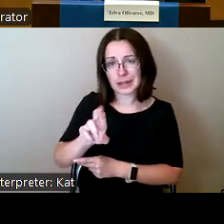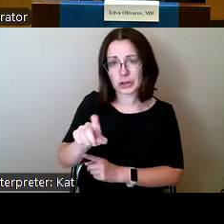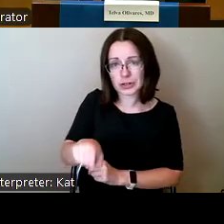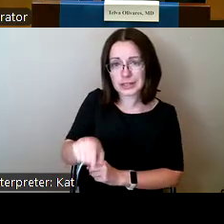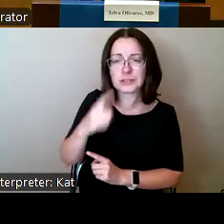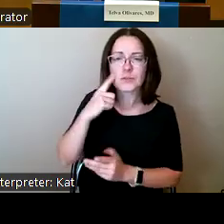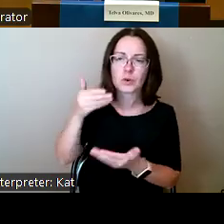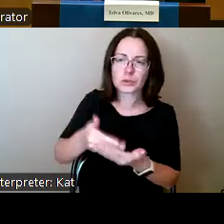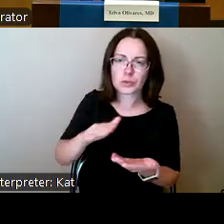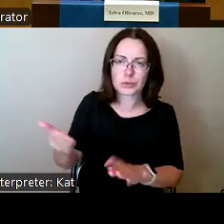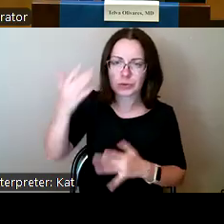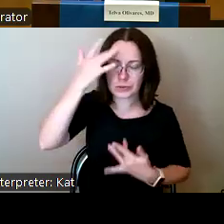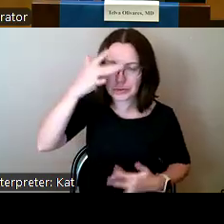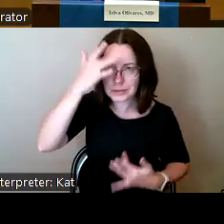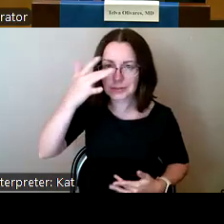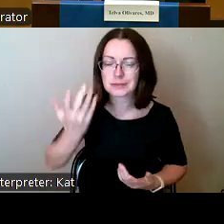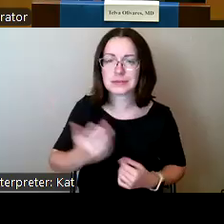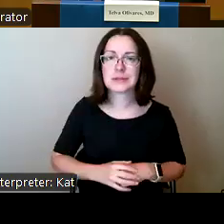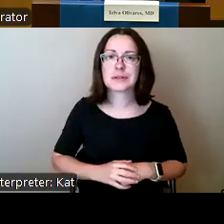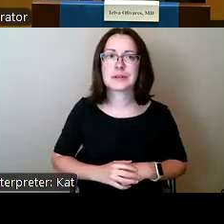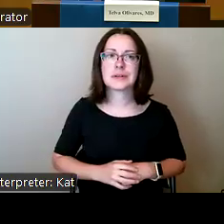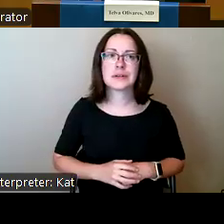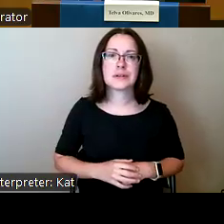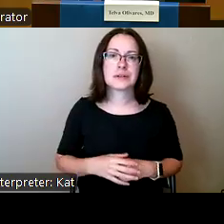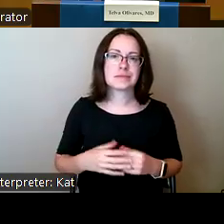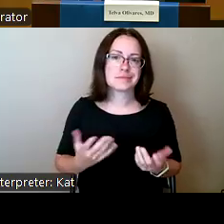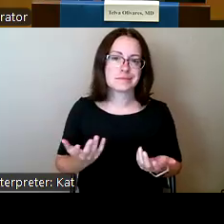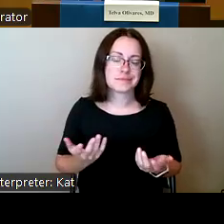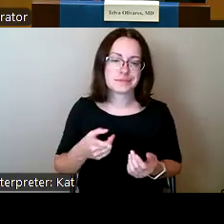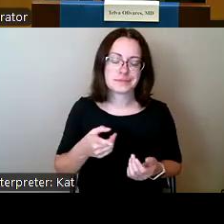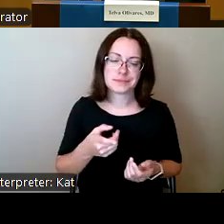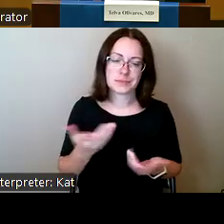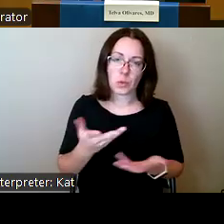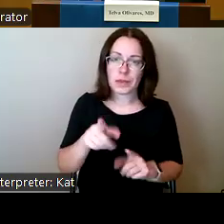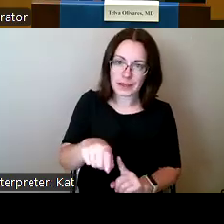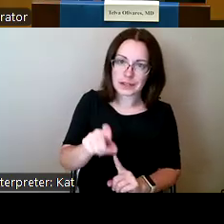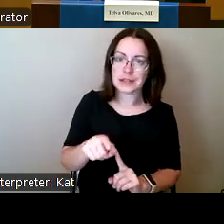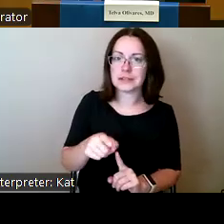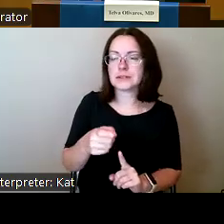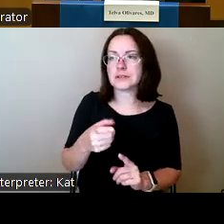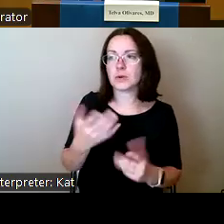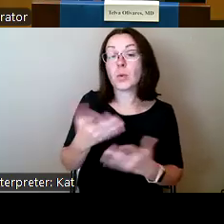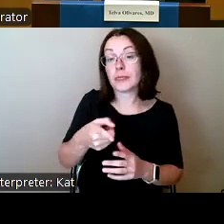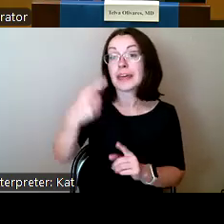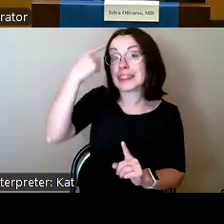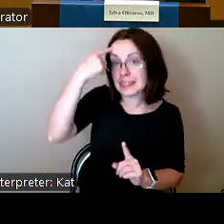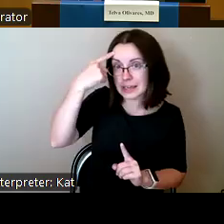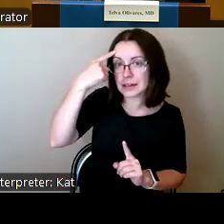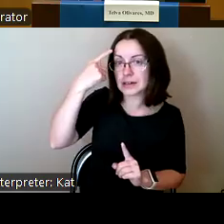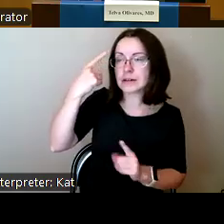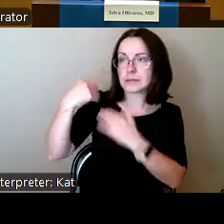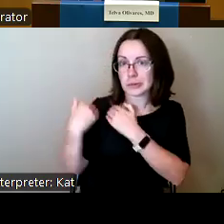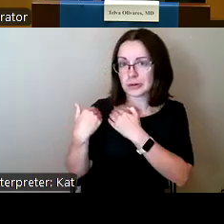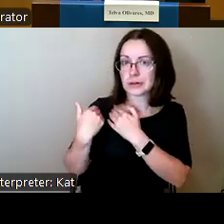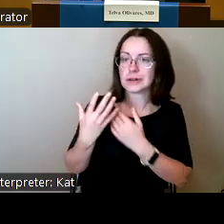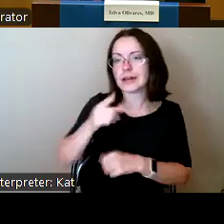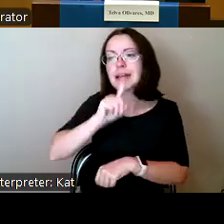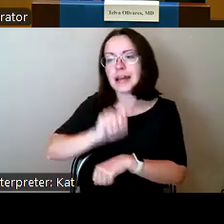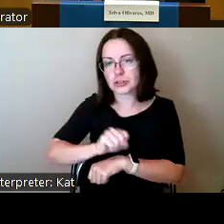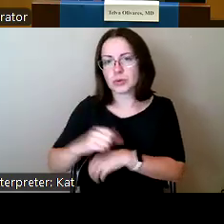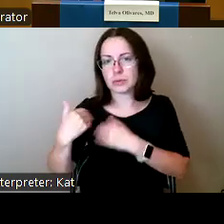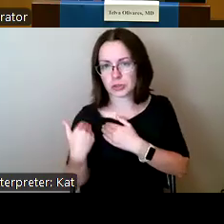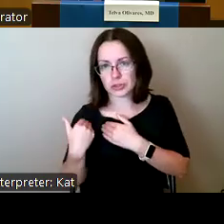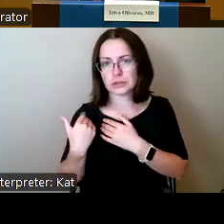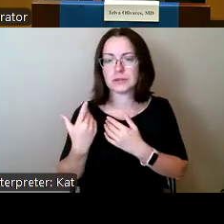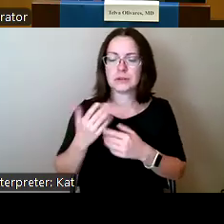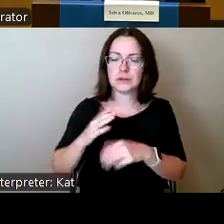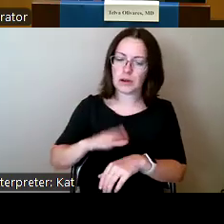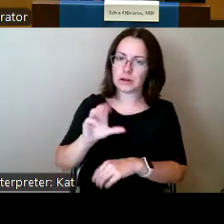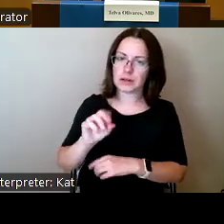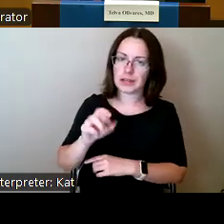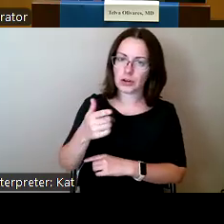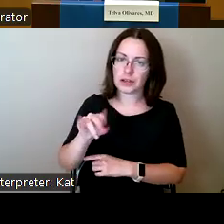illness. the the demands per received or and or real on caregivers often children for example or